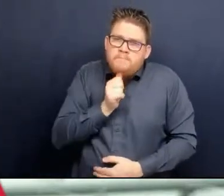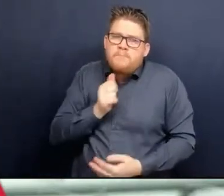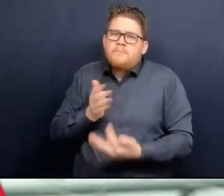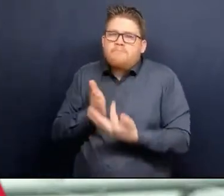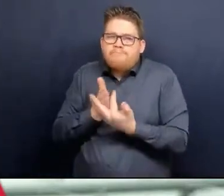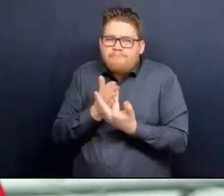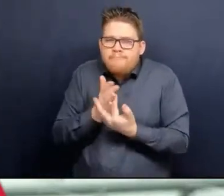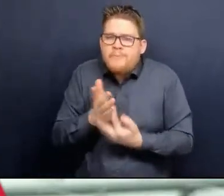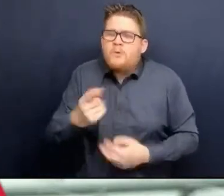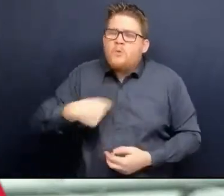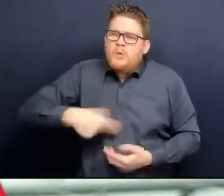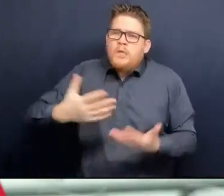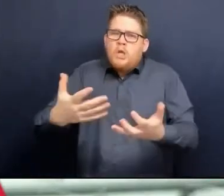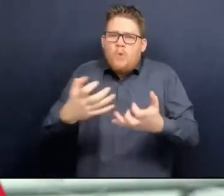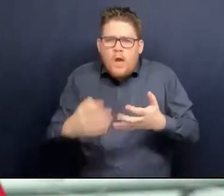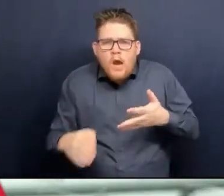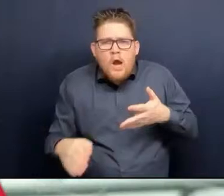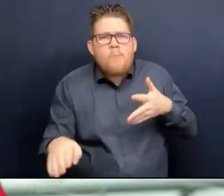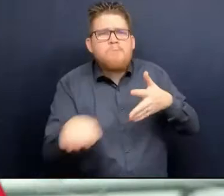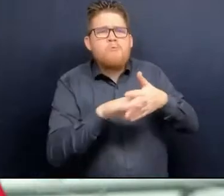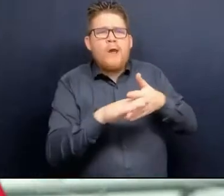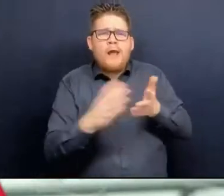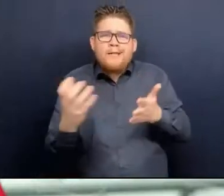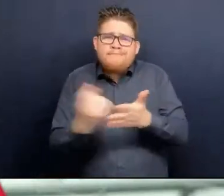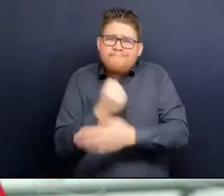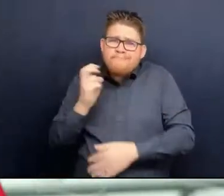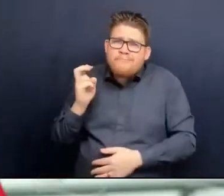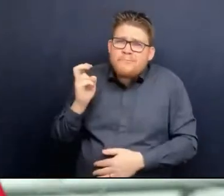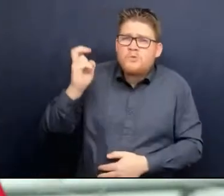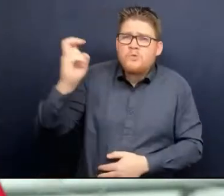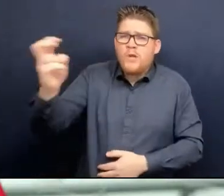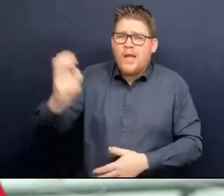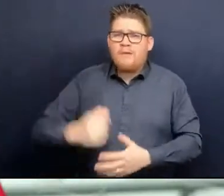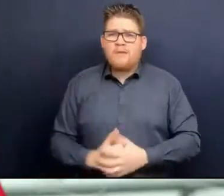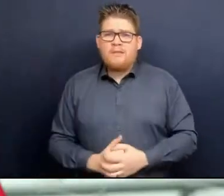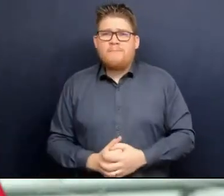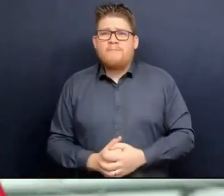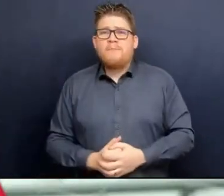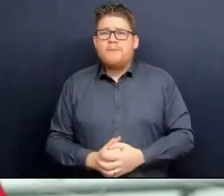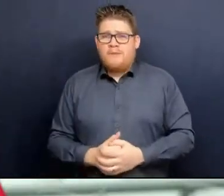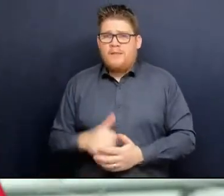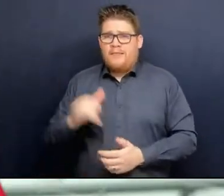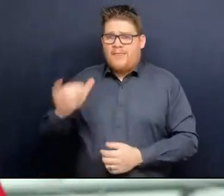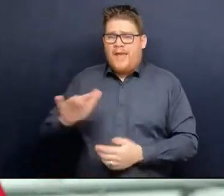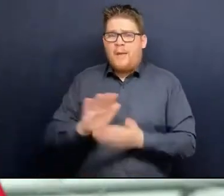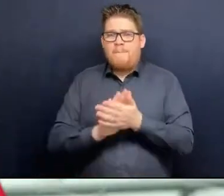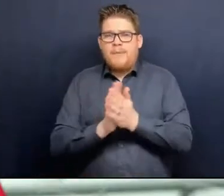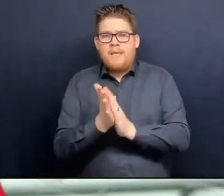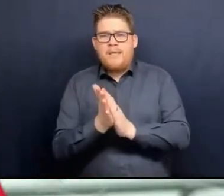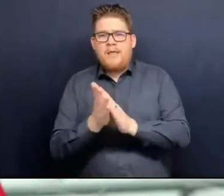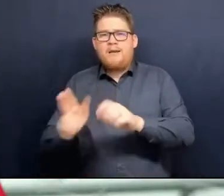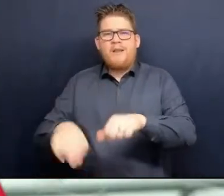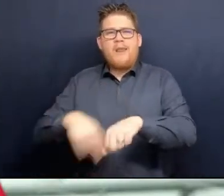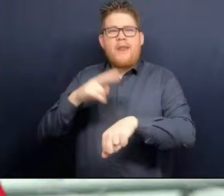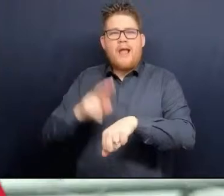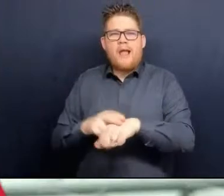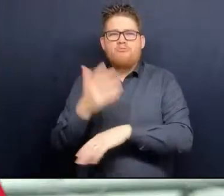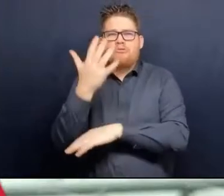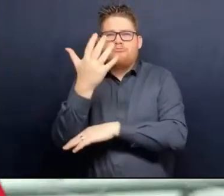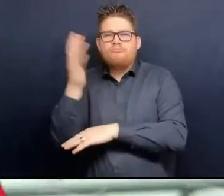that break and many people will be traveling and so These are times and natural transition